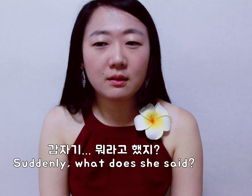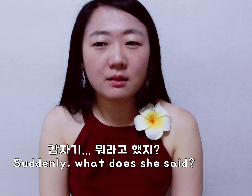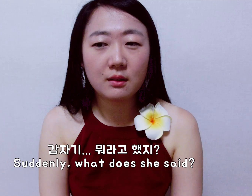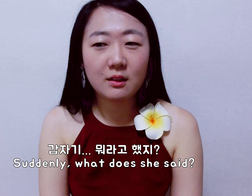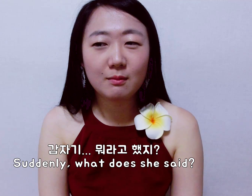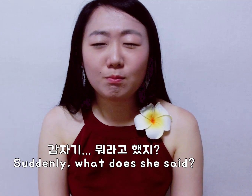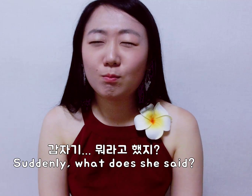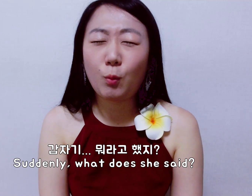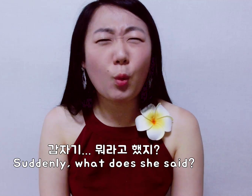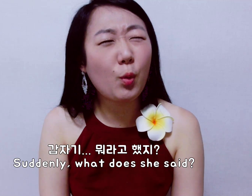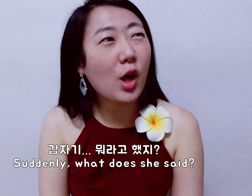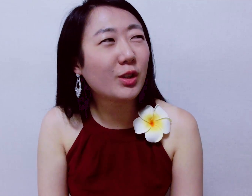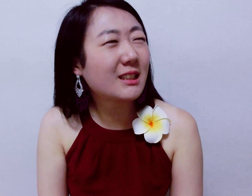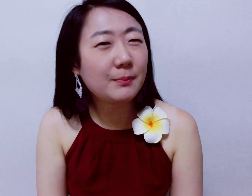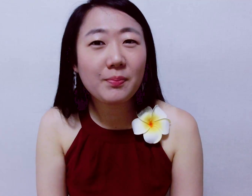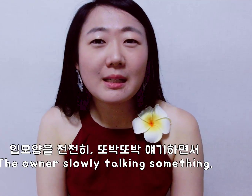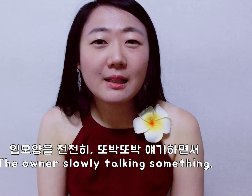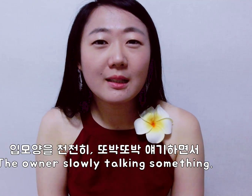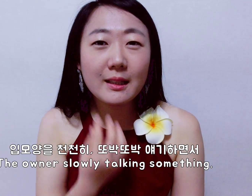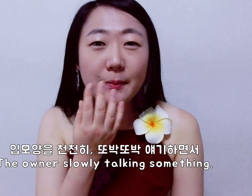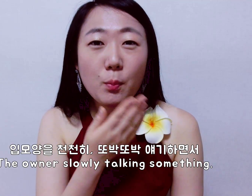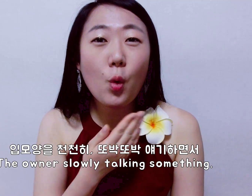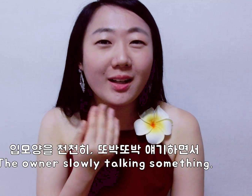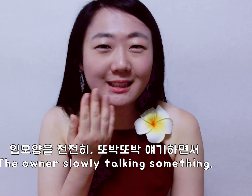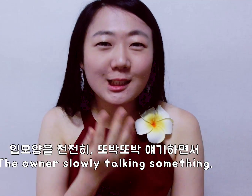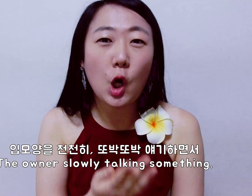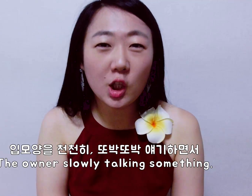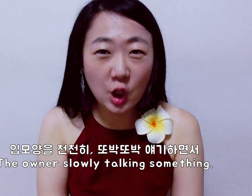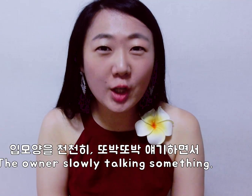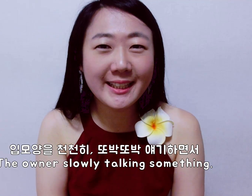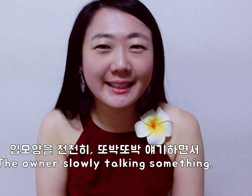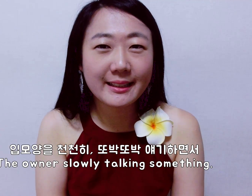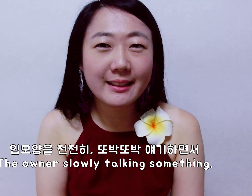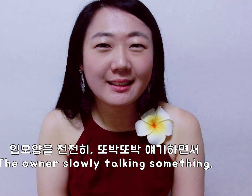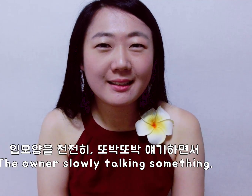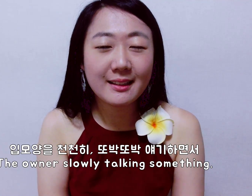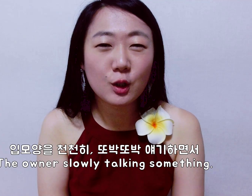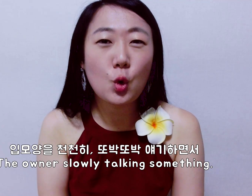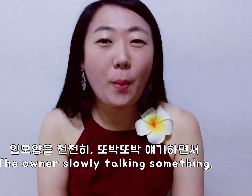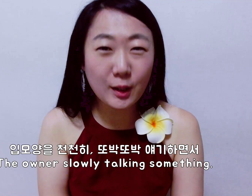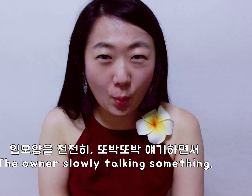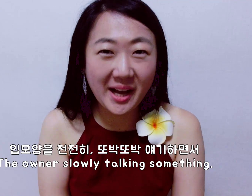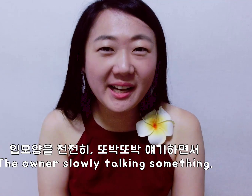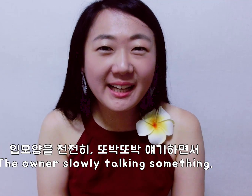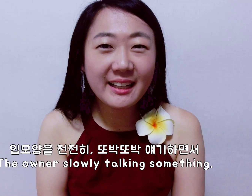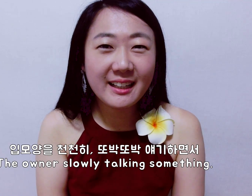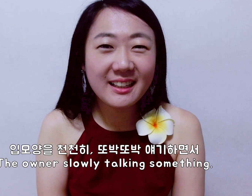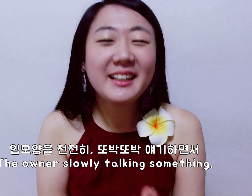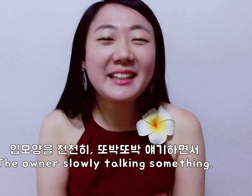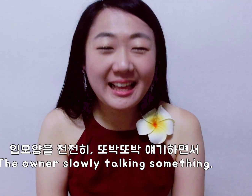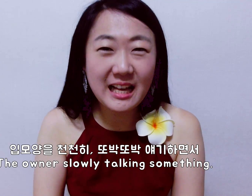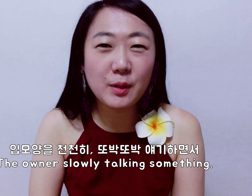하나는 다른사람에게 추천을 받은 곳이였는데 and the other one was recommended 여기는 비장애인한테 추천을 받았 어요 by hearing. 아무래도 첫번째 업체는 농인이 직접 이미 갔다왔고 the first company already experienced deaf 그 업체를 통해서 관광투어를 했 기 때문에